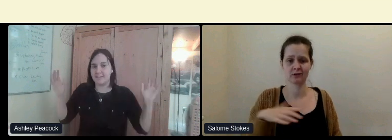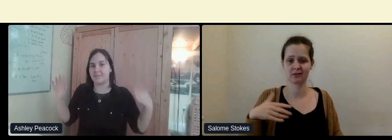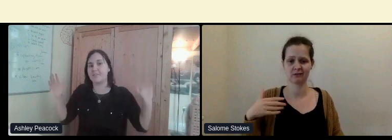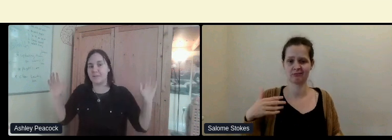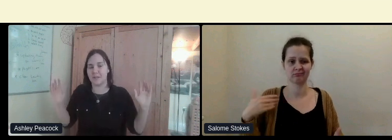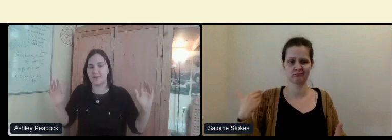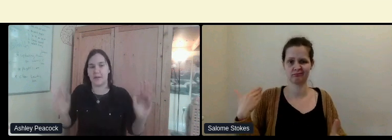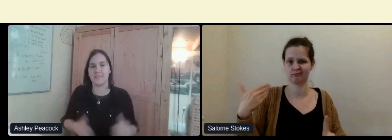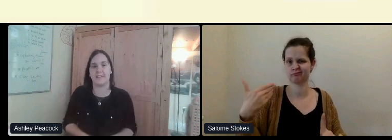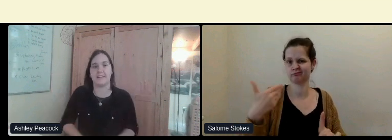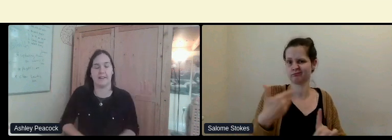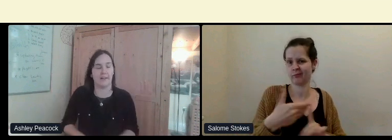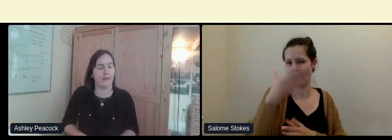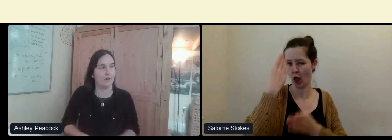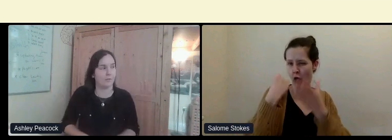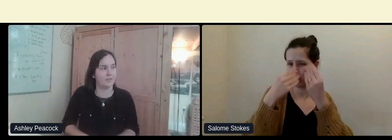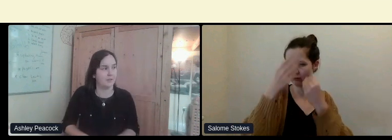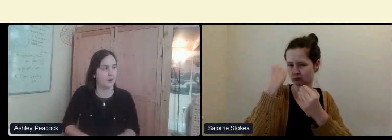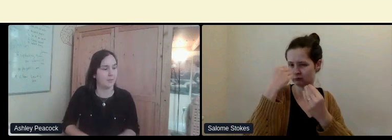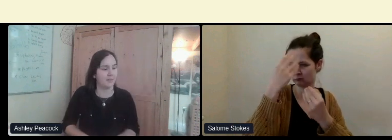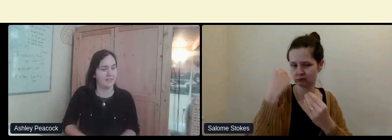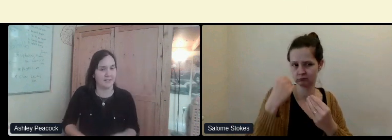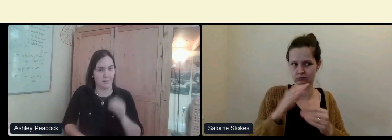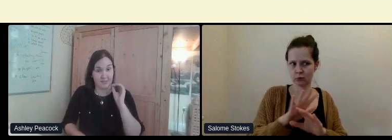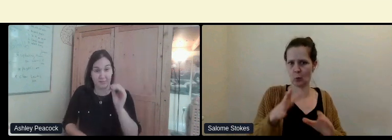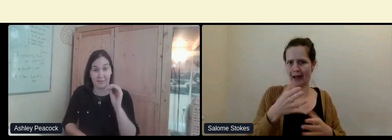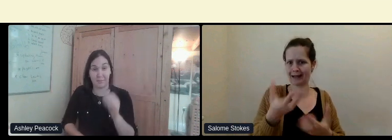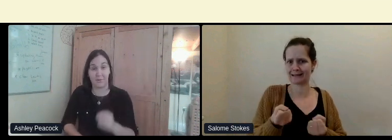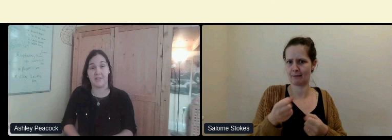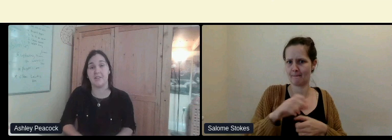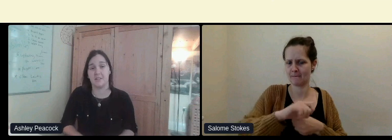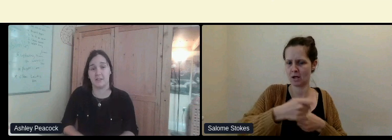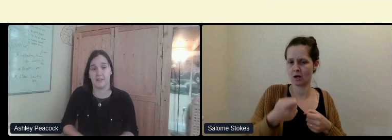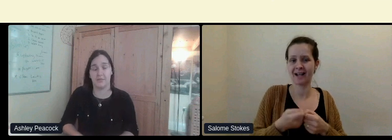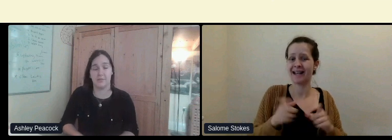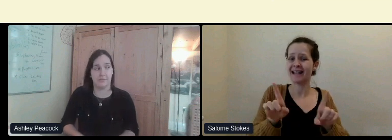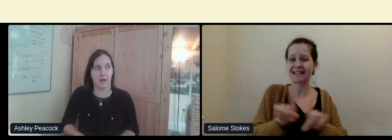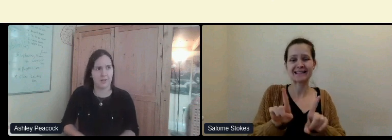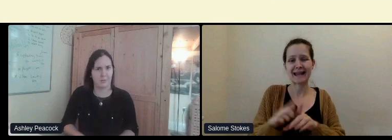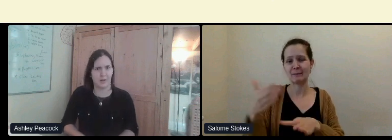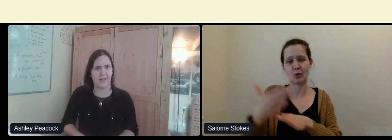That's sometimes how I see a lot of rules in the workplace and so it's really important to ask why.